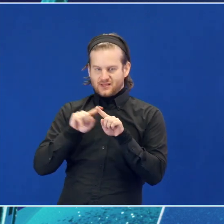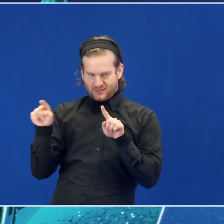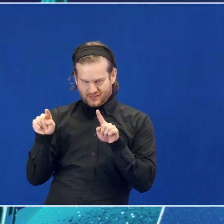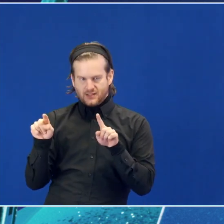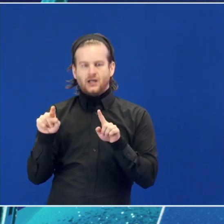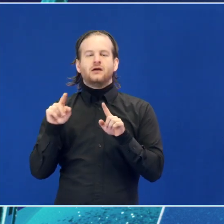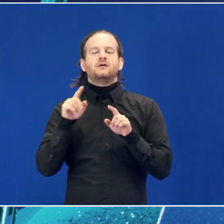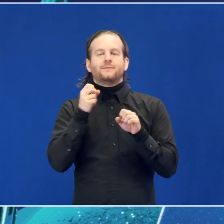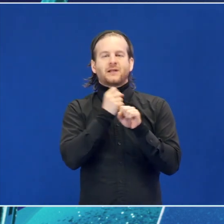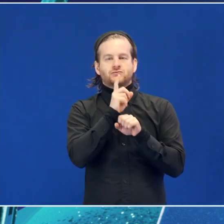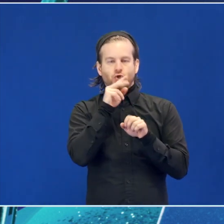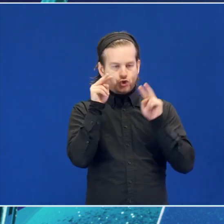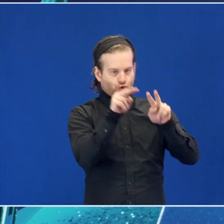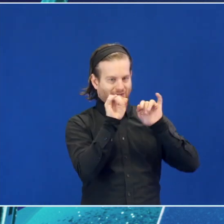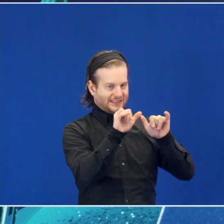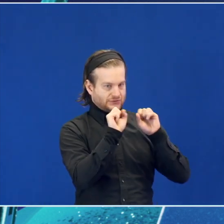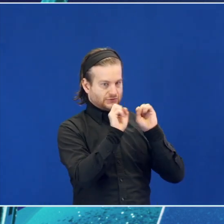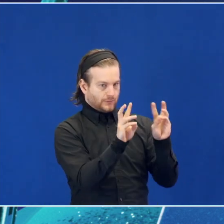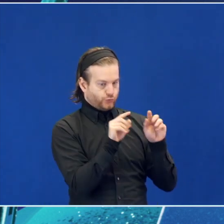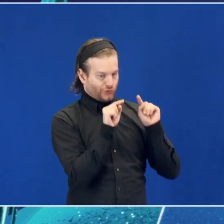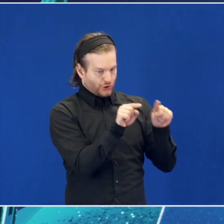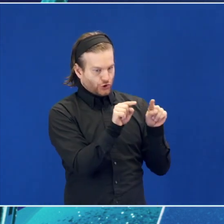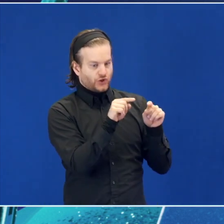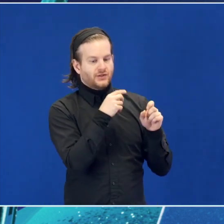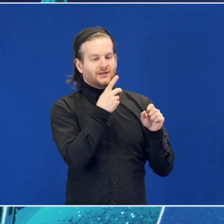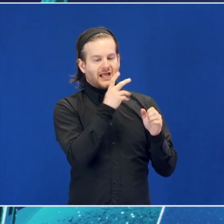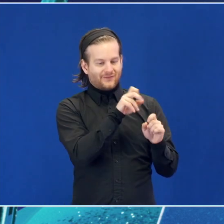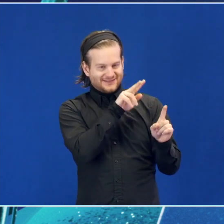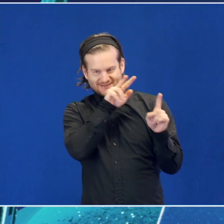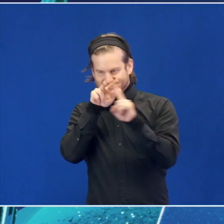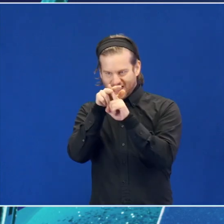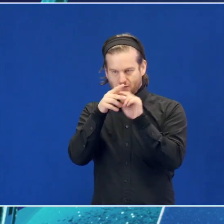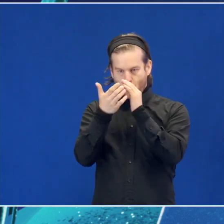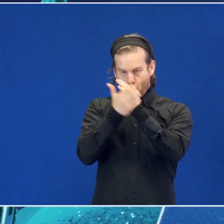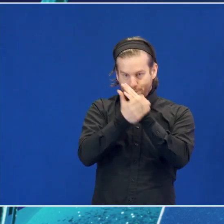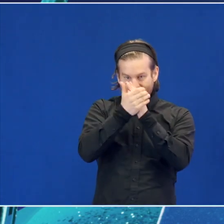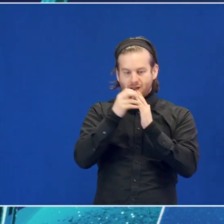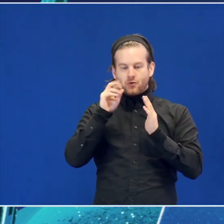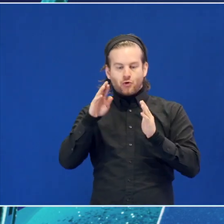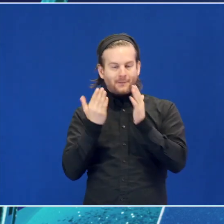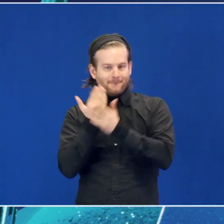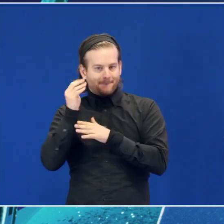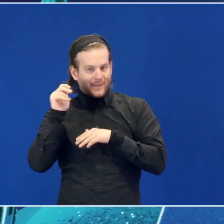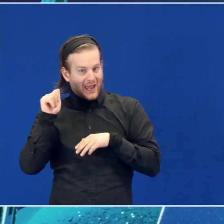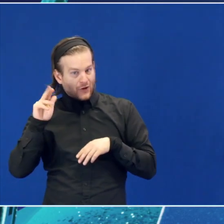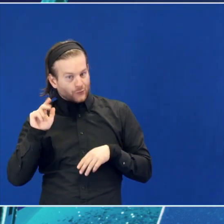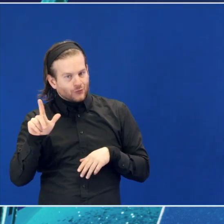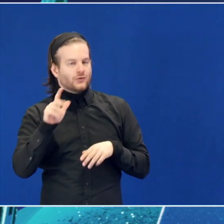to GitHub Copilot with custom instructions in your repo, with good model selection --